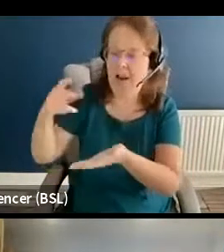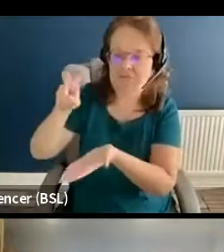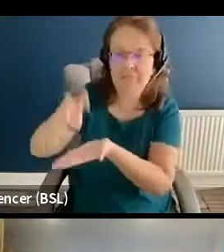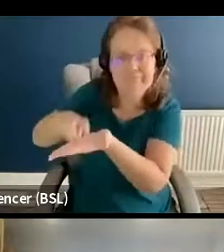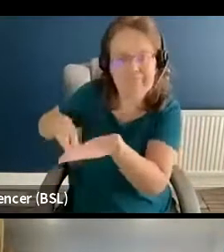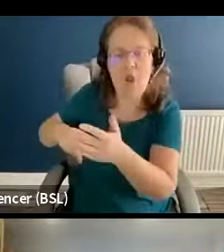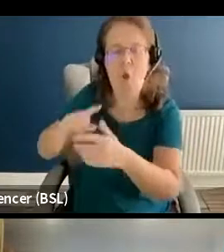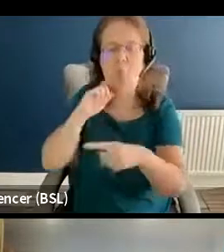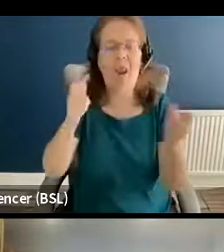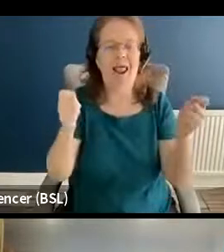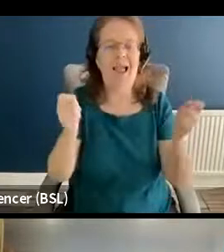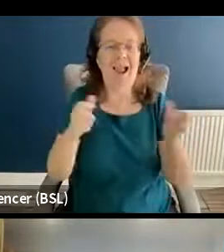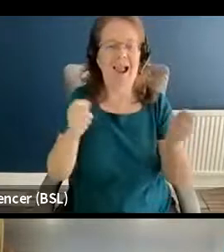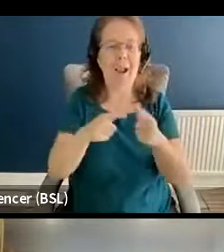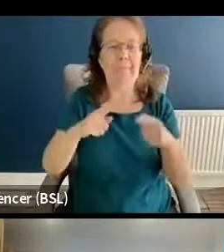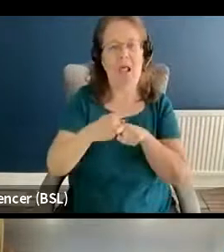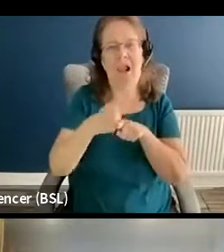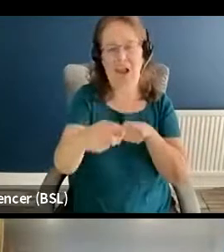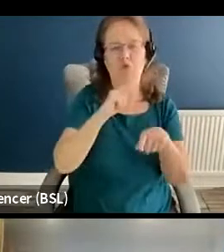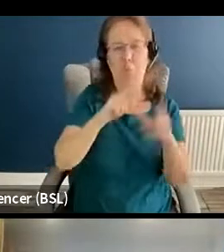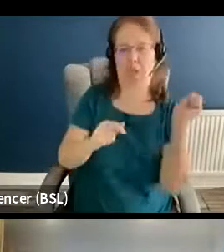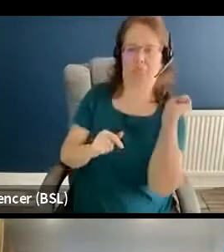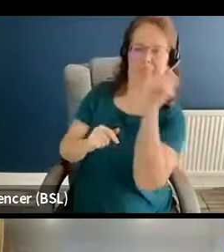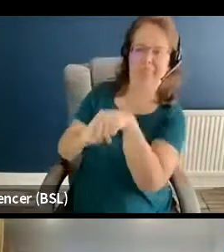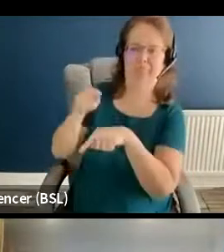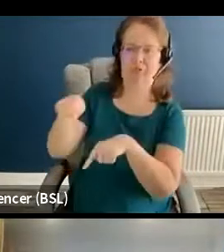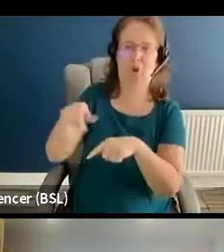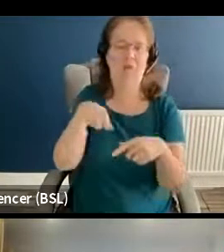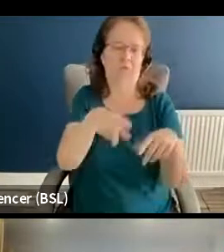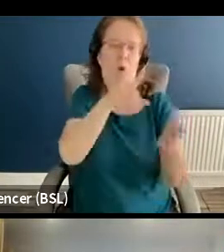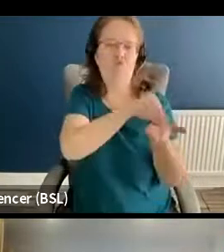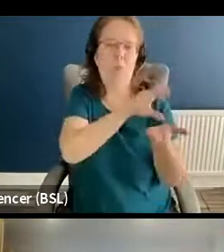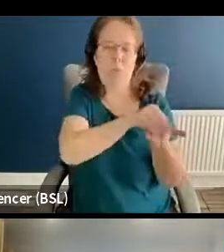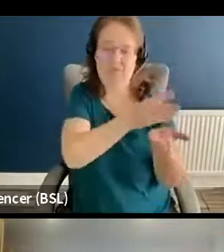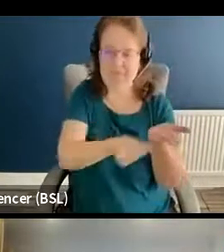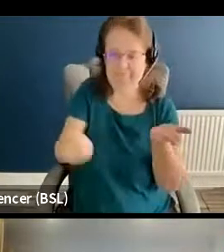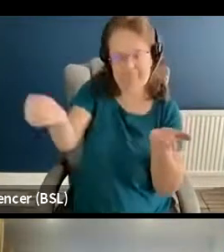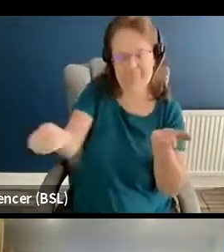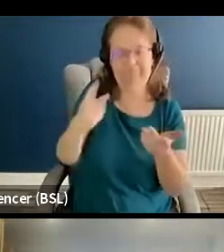providing them with access to the on demand video version of the session. That's all of the